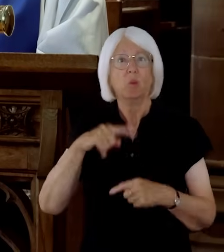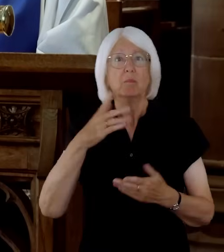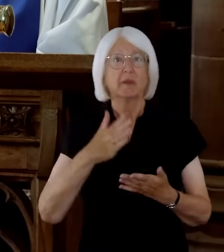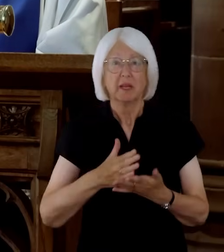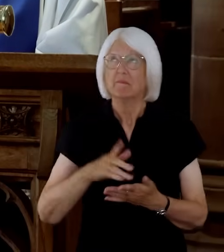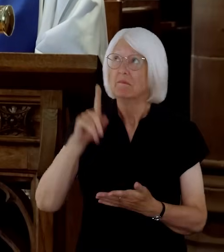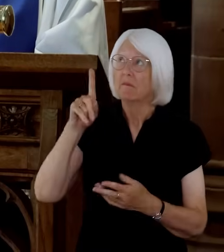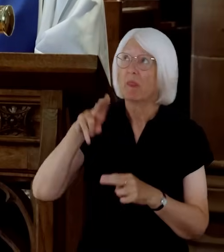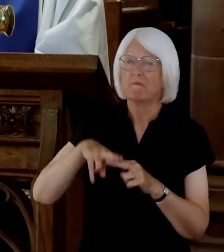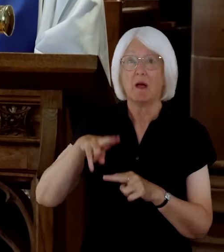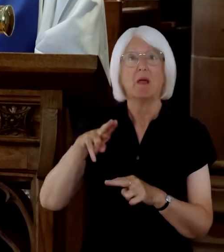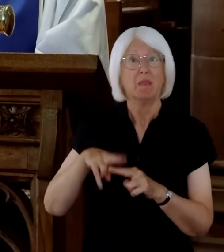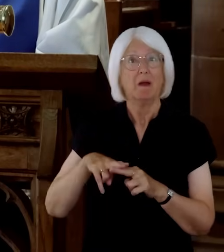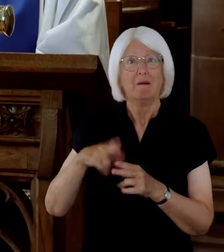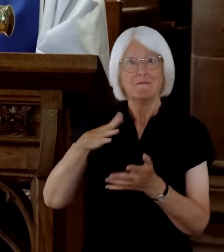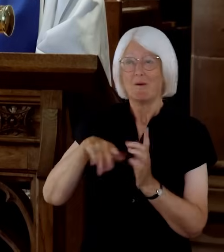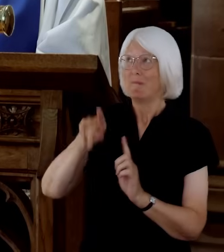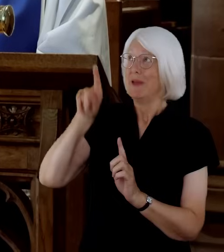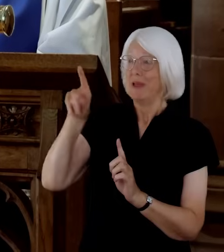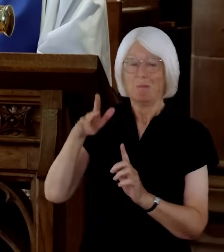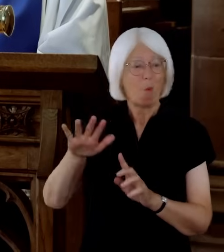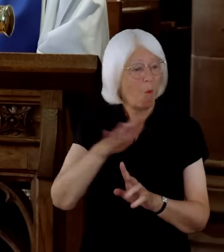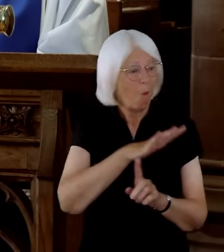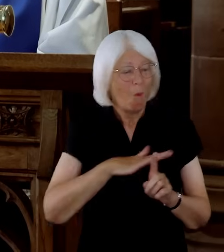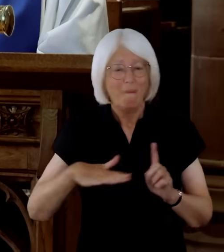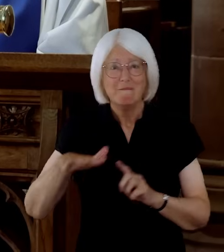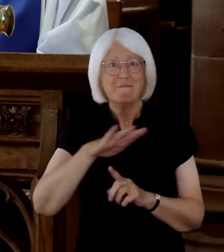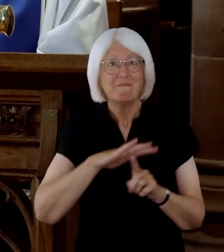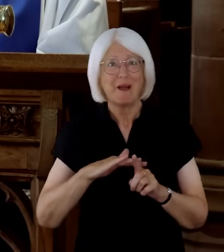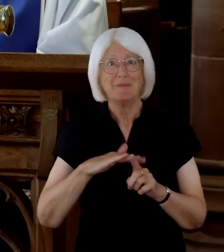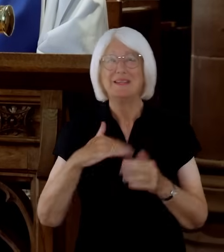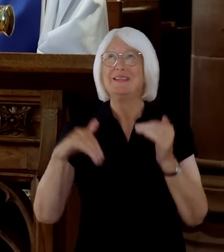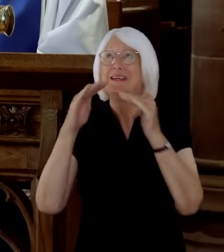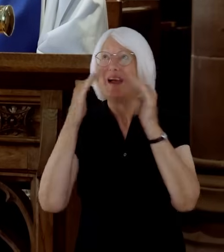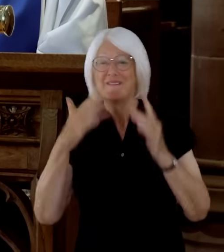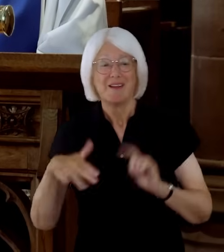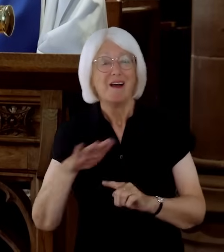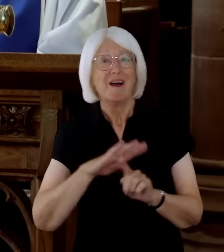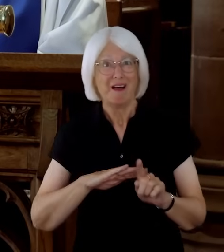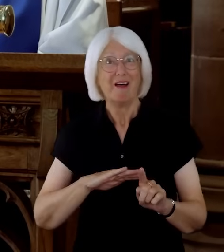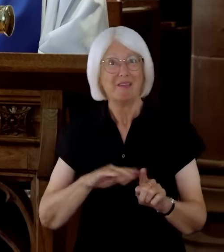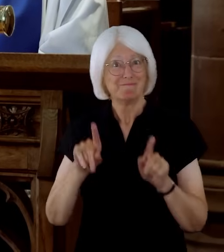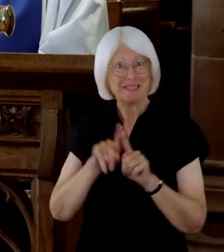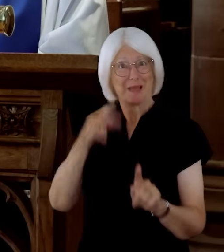We believe in God, the Father from whom every family in heaven and on earth is named.